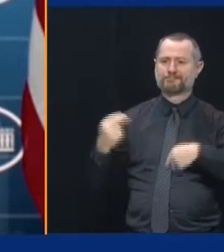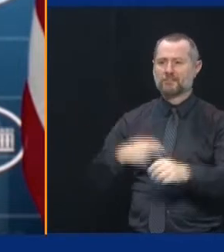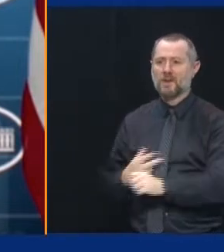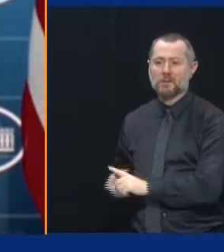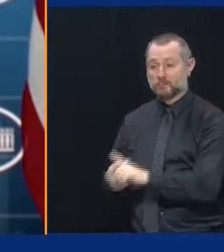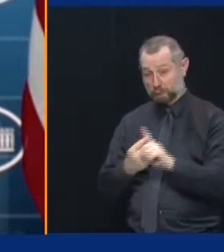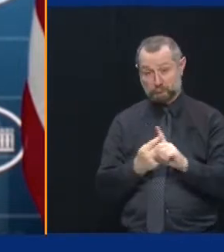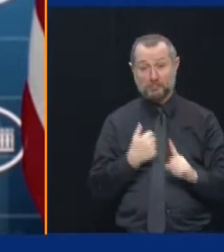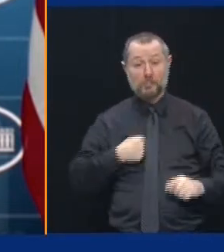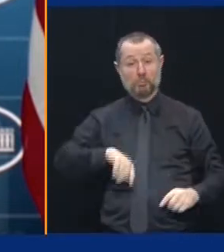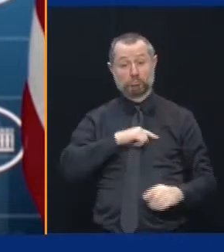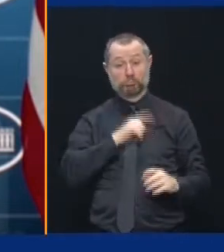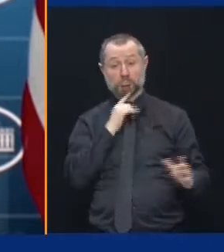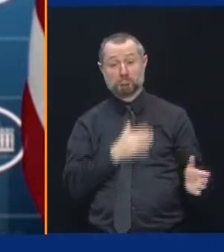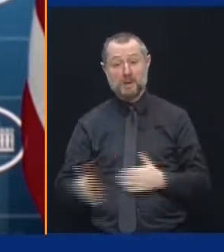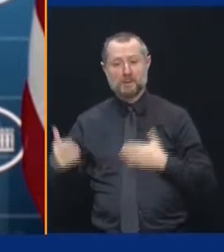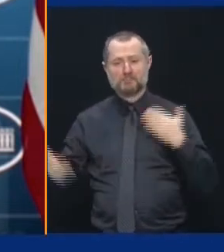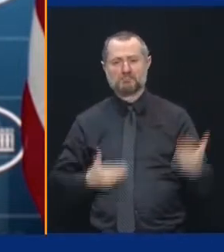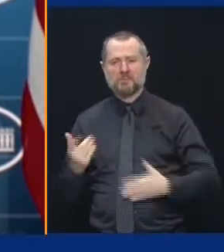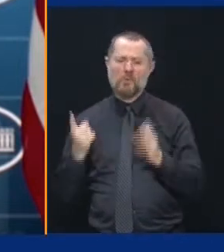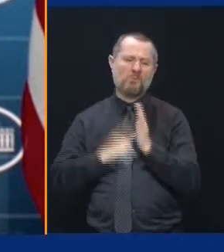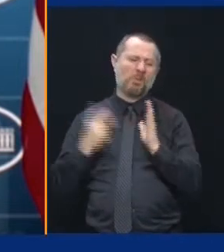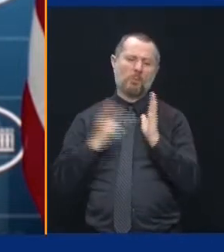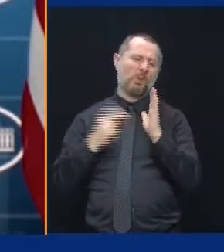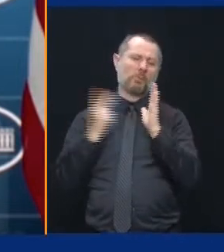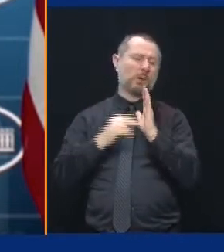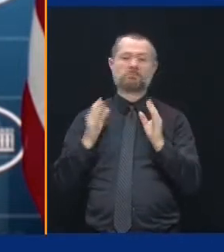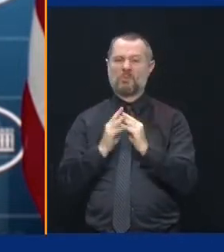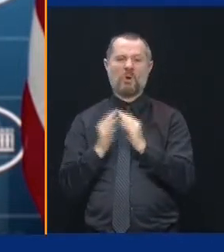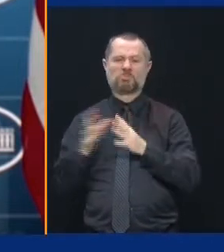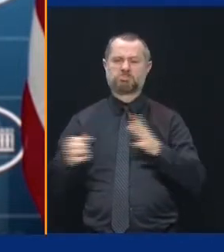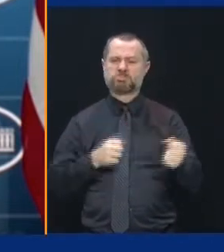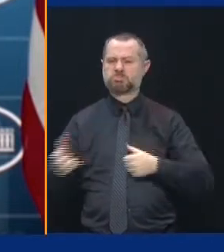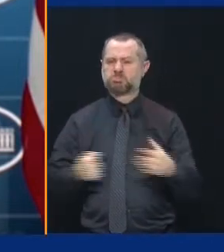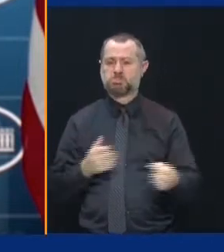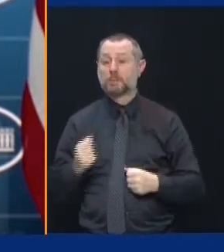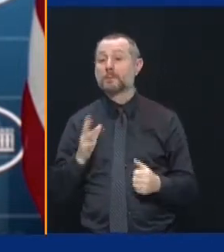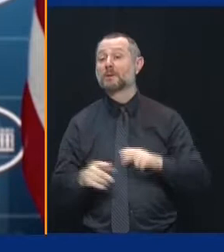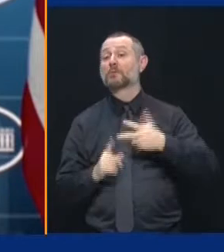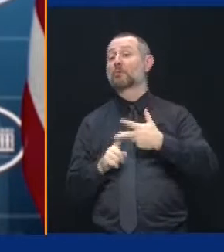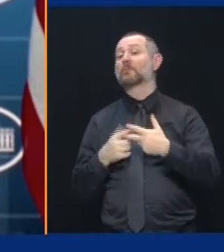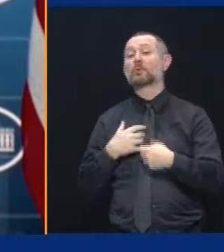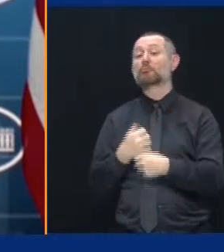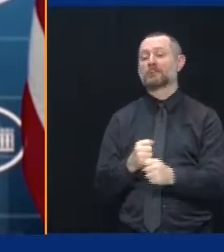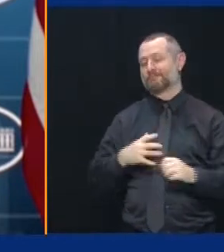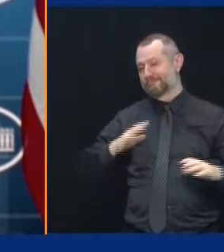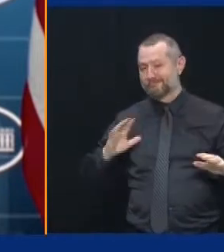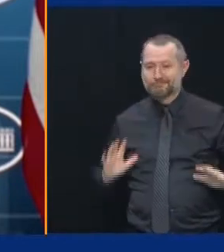NATIONWIDE. AND WE HAVE PLANS TO DEPLOY THOUSANDS MORE.